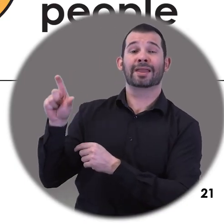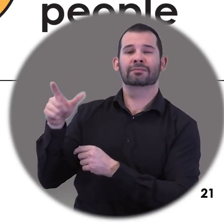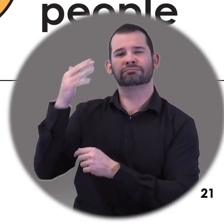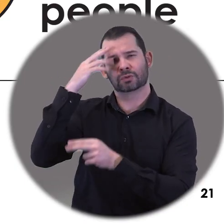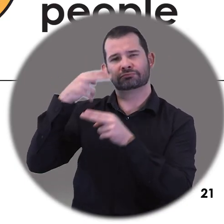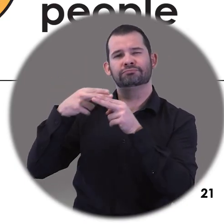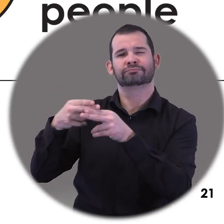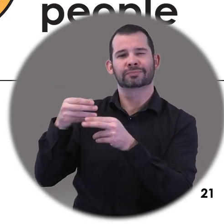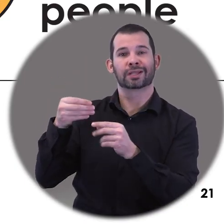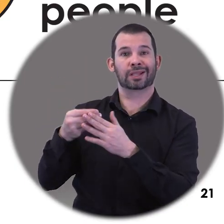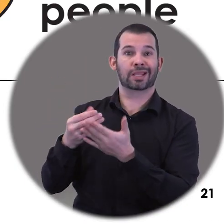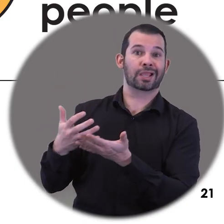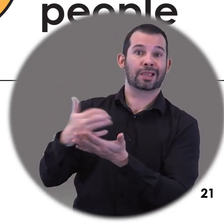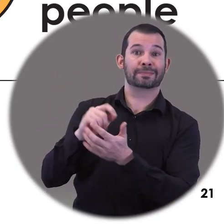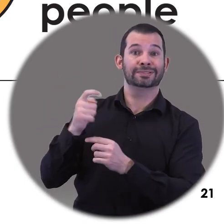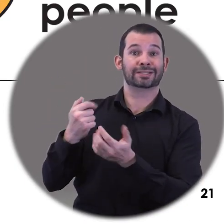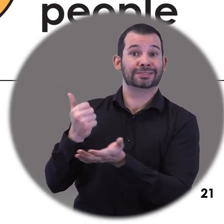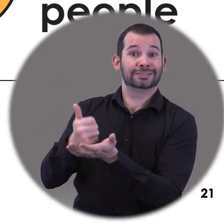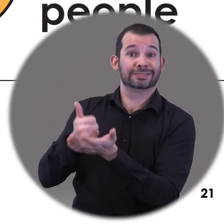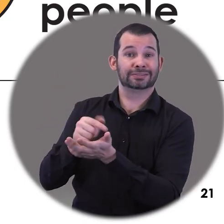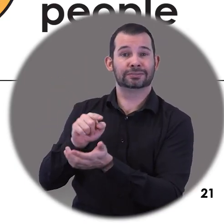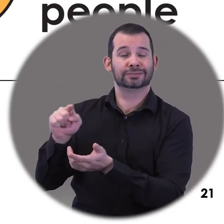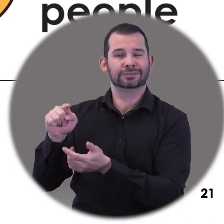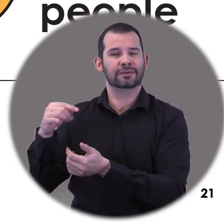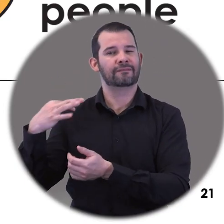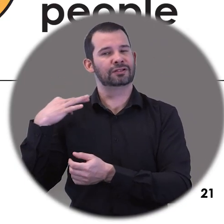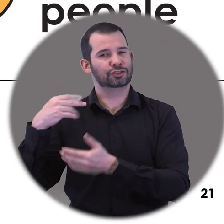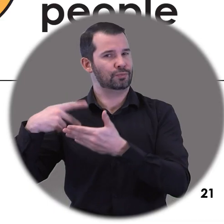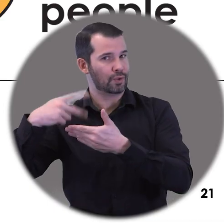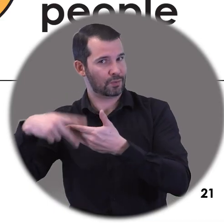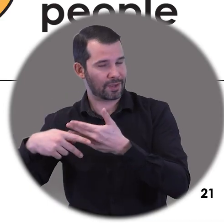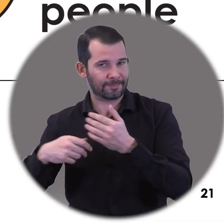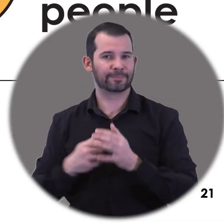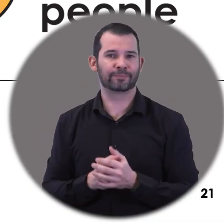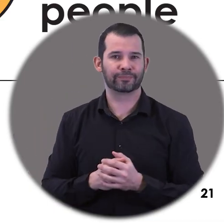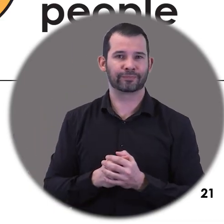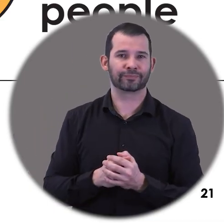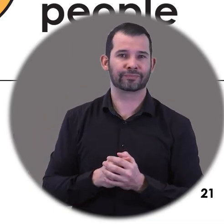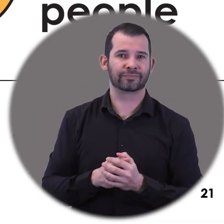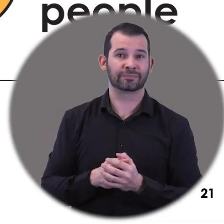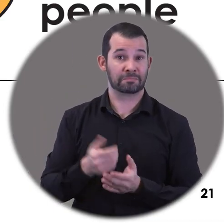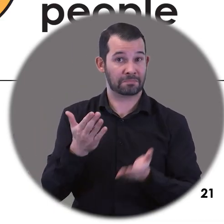In Quebec, it’s known as the Income Tax Assistance– Volunteer Program.